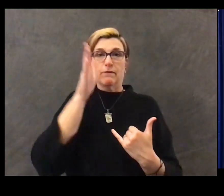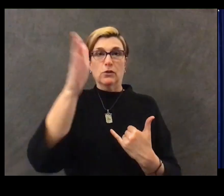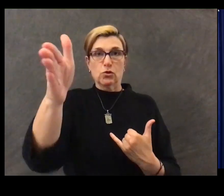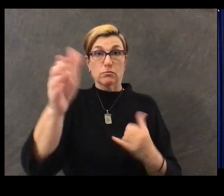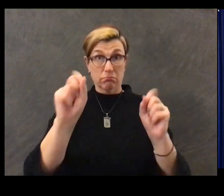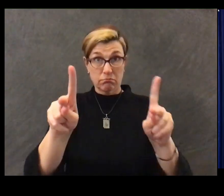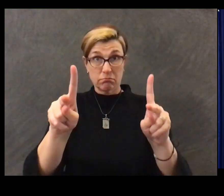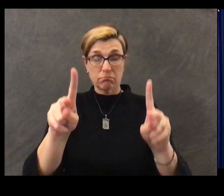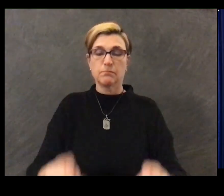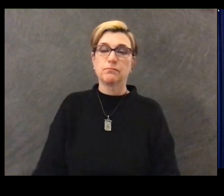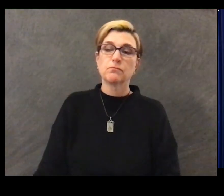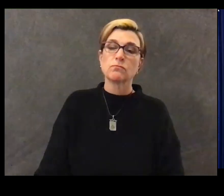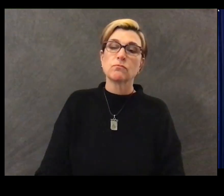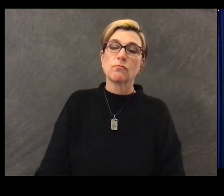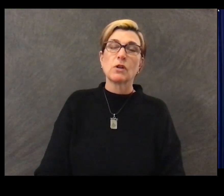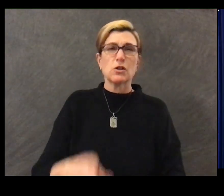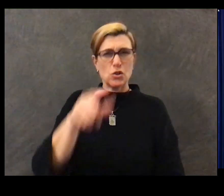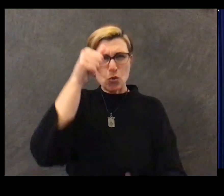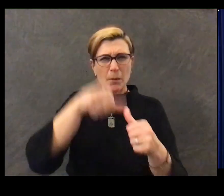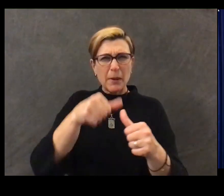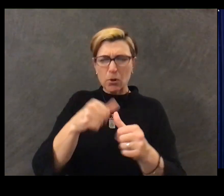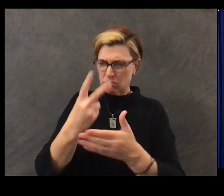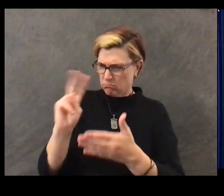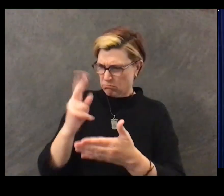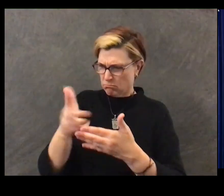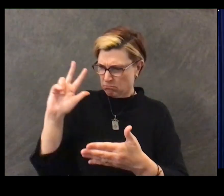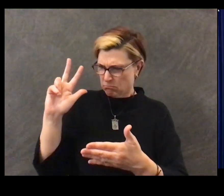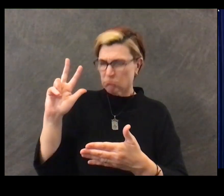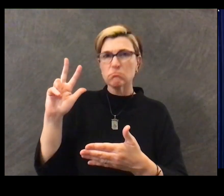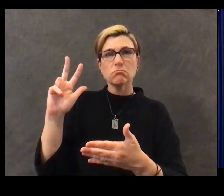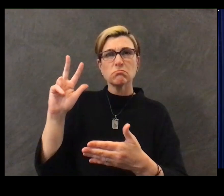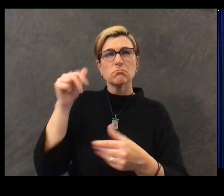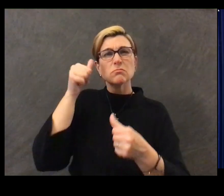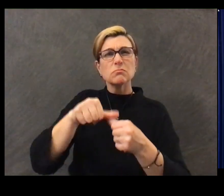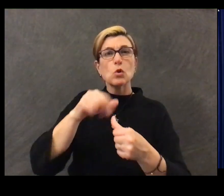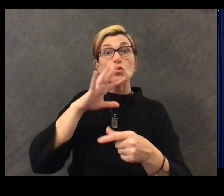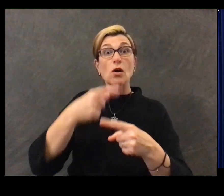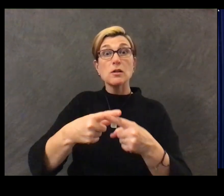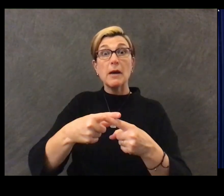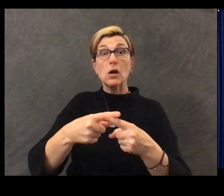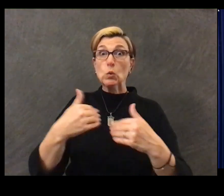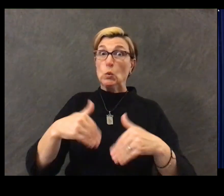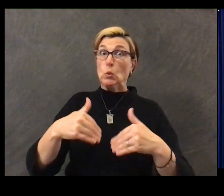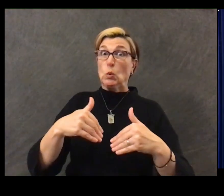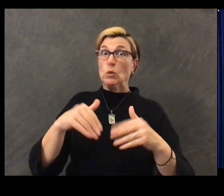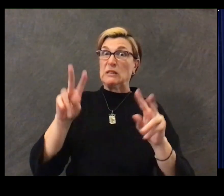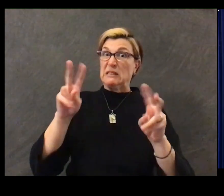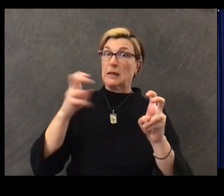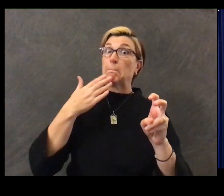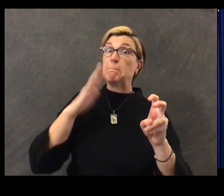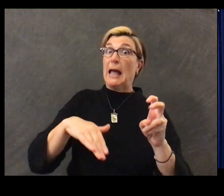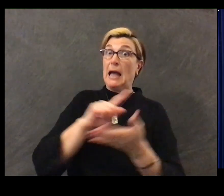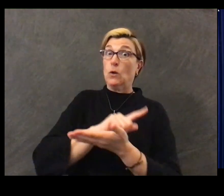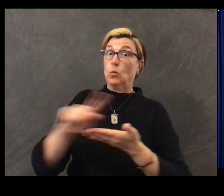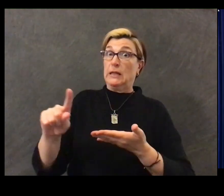remember a couple of weeks ago when we talked about the fact that we were gonna have a really bad week because the deaths particularly driven by the